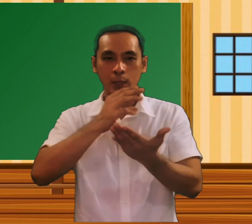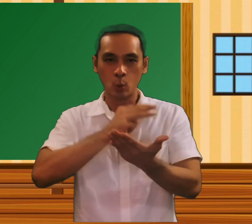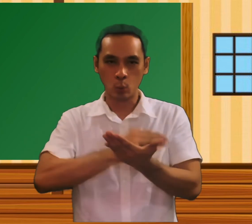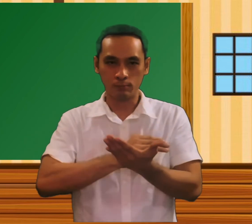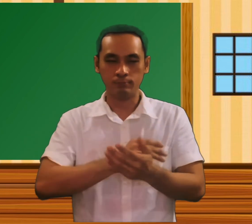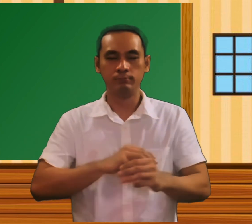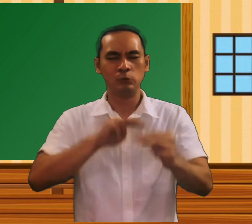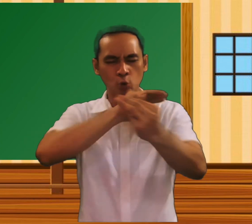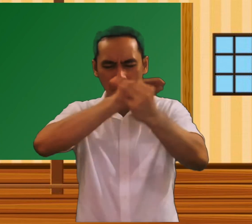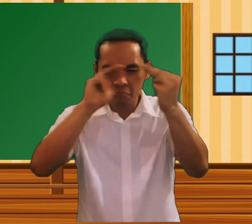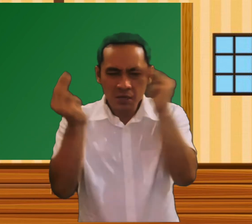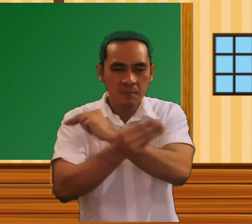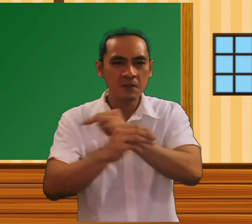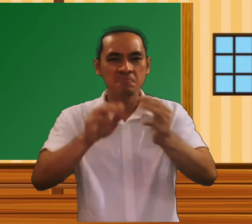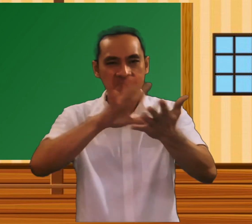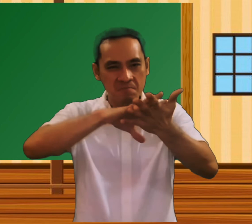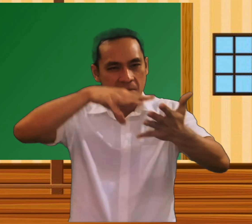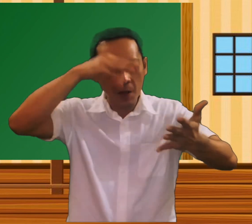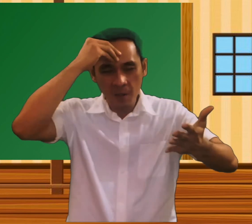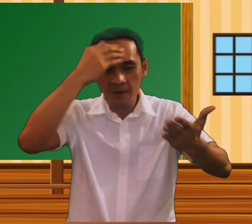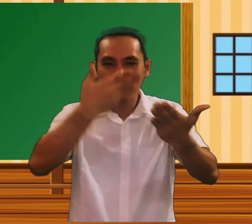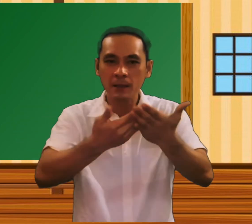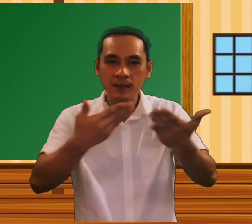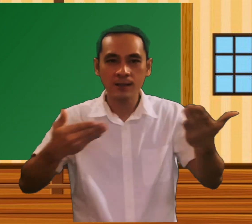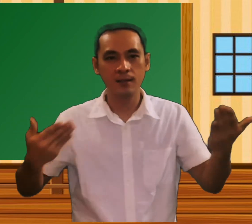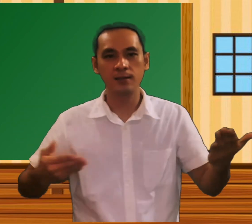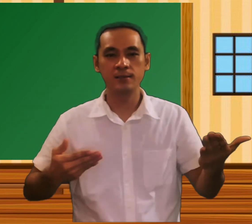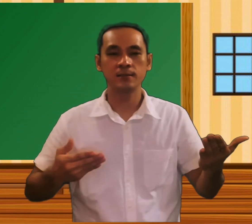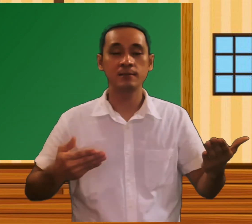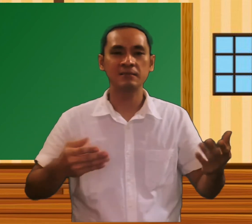modification of learning materials is usually done